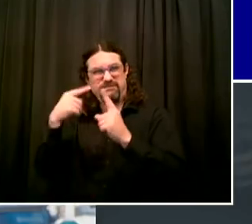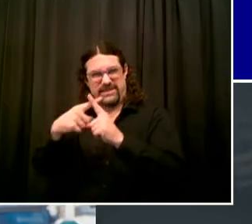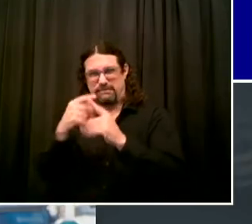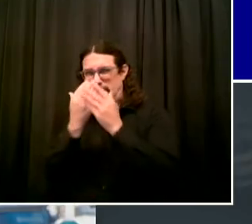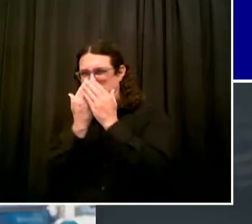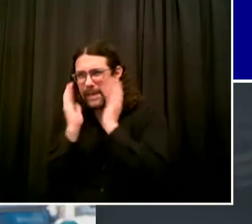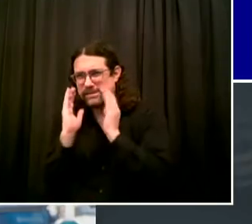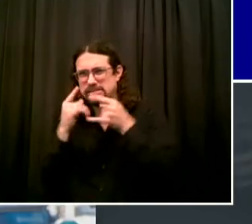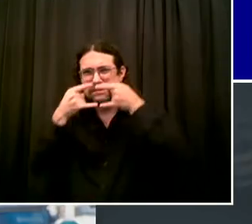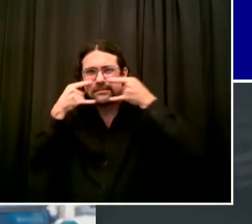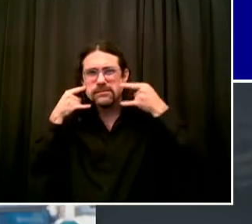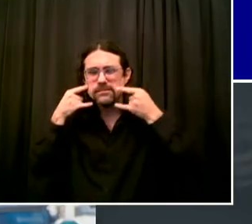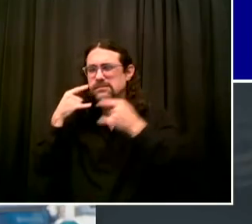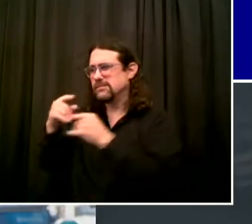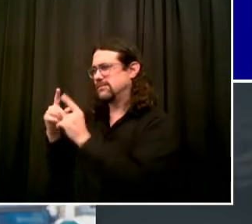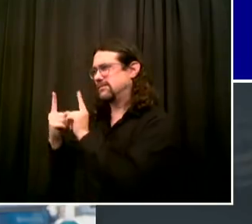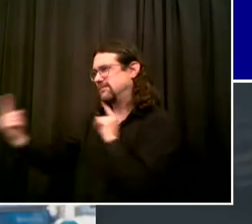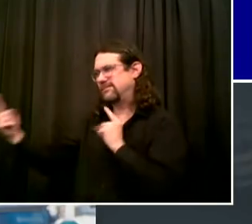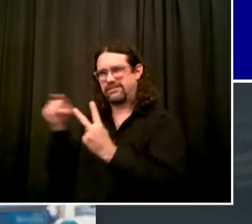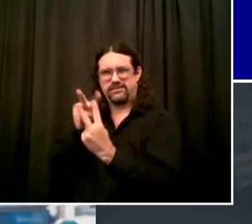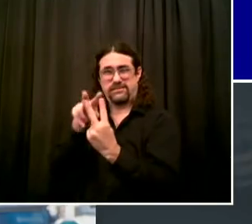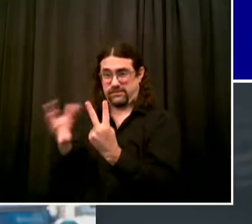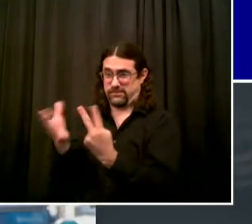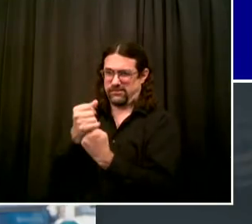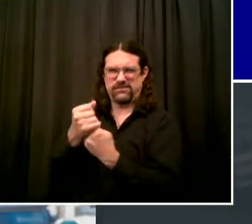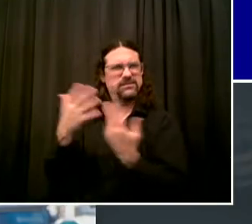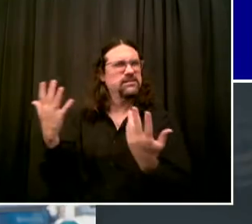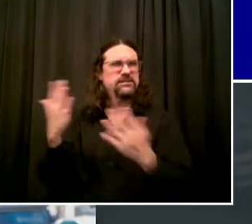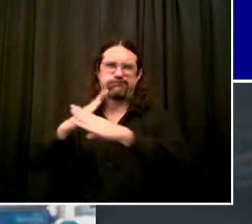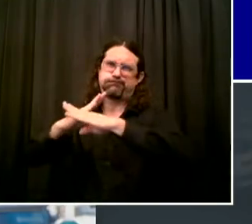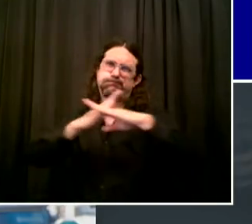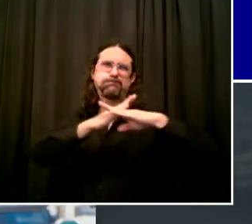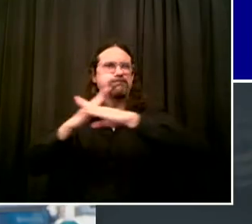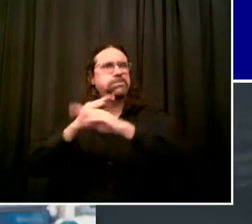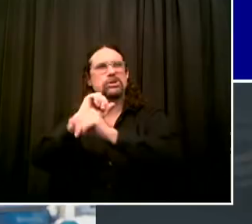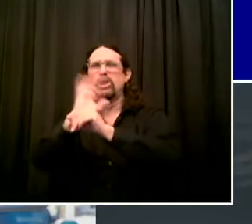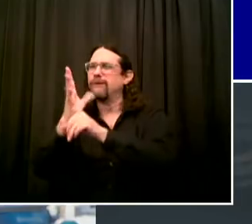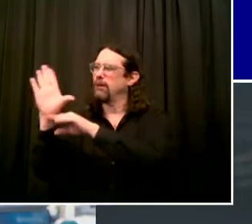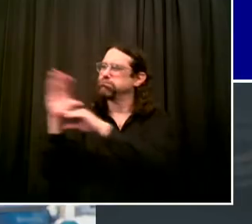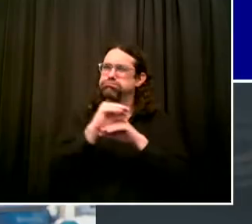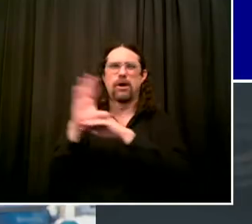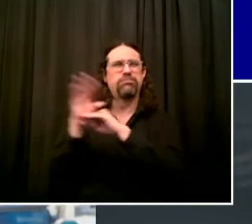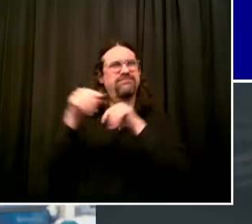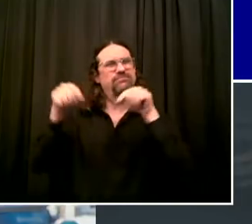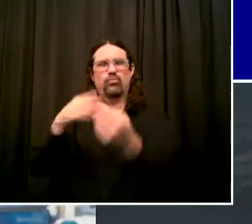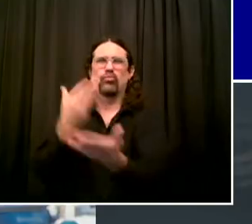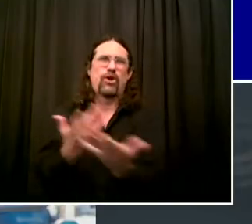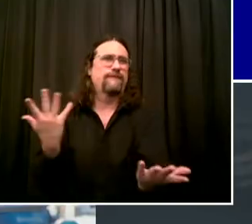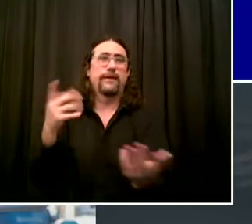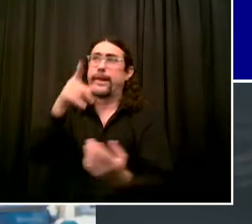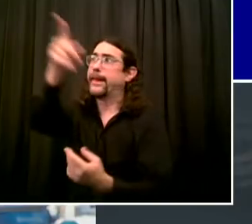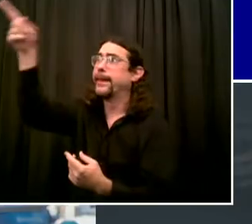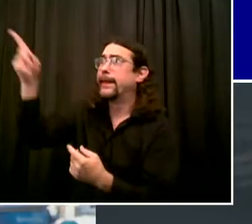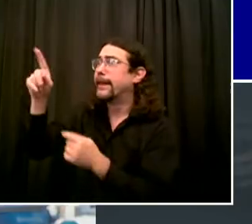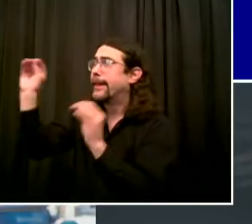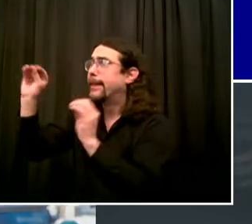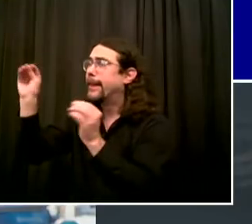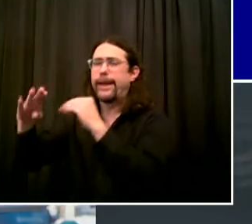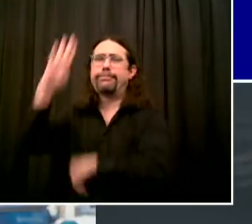FACE COVERINGS AND SOCIAL DISTANCI. NG LE'TS DOUBLE DOWN AND MAKE SURE THAT NEW